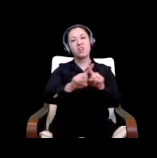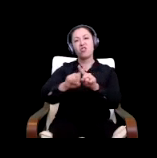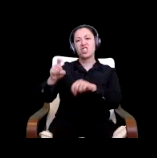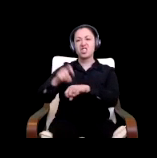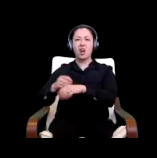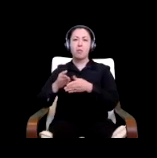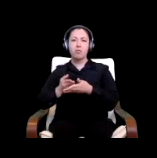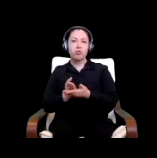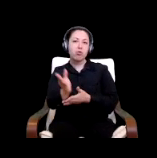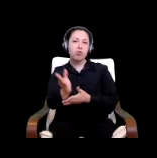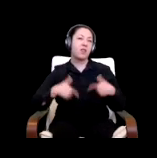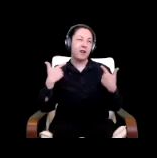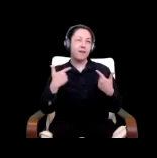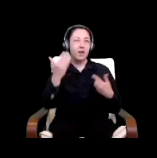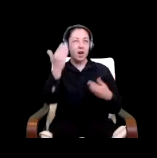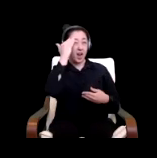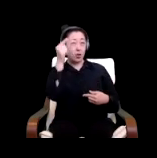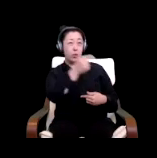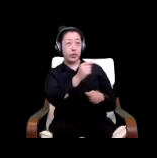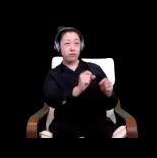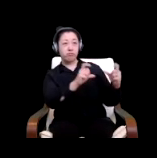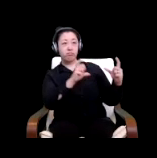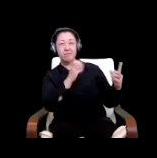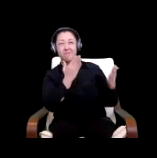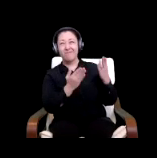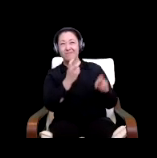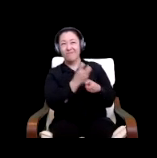I know this is probably difficult to see but is a screenshot of what the checklist looks